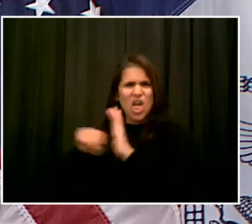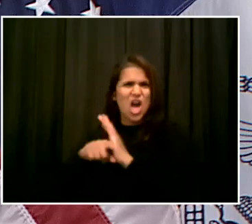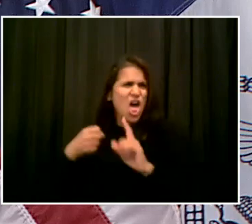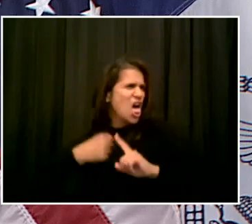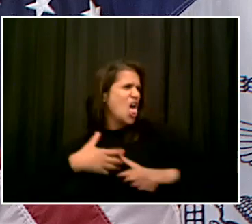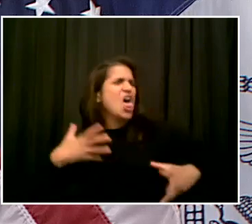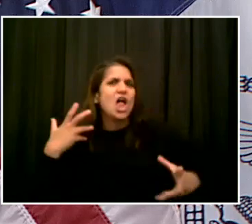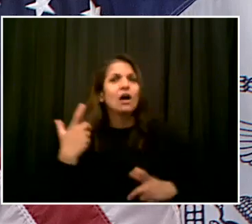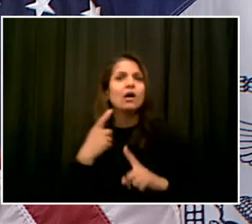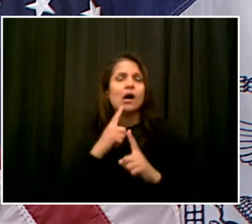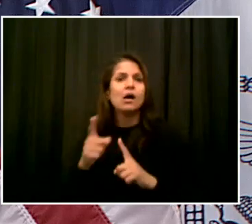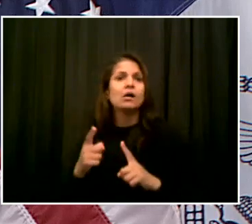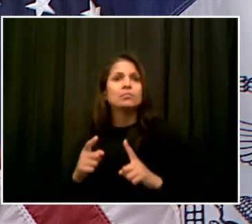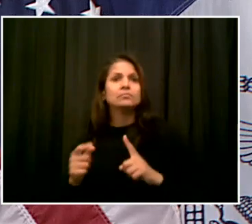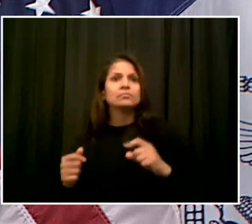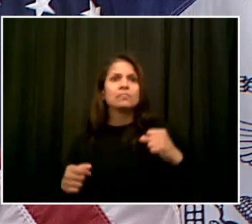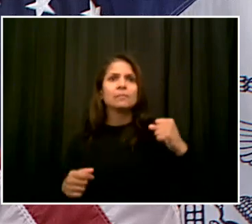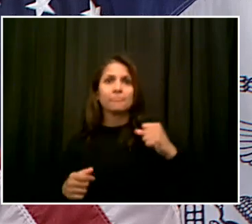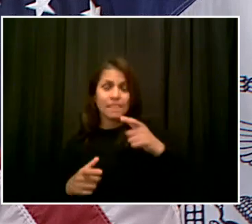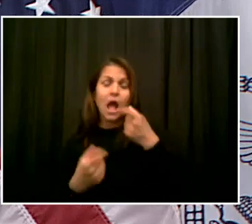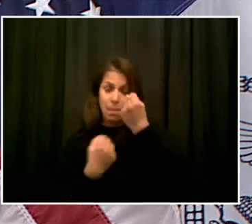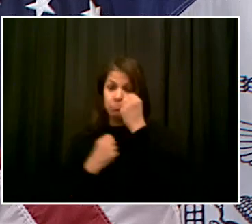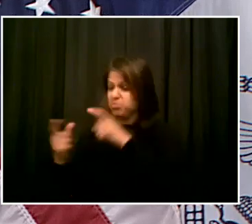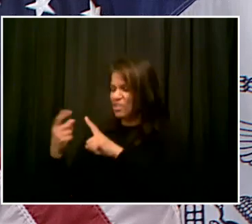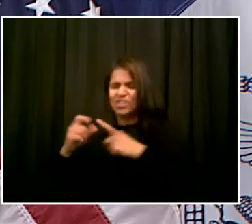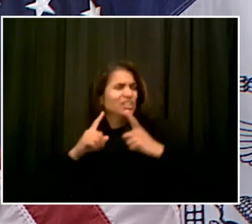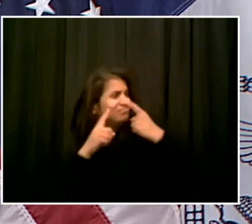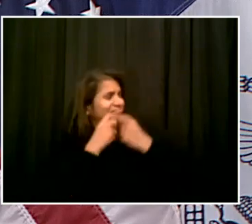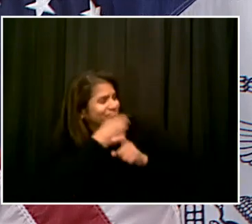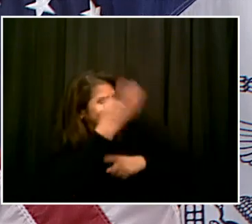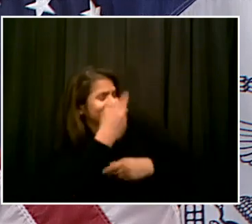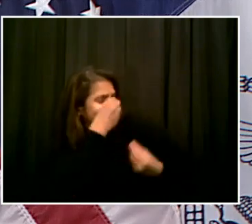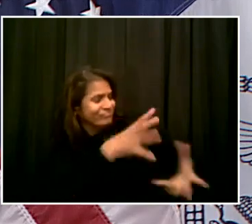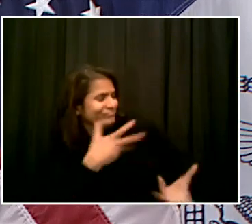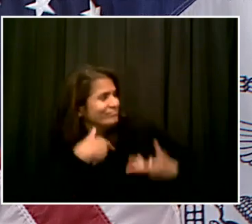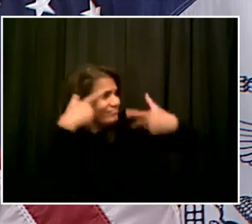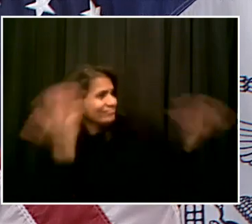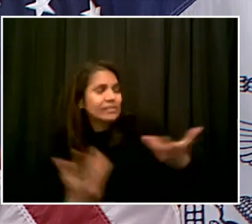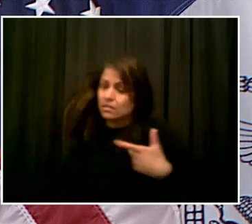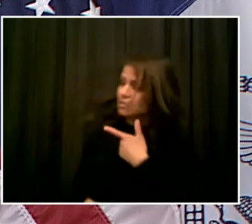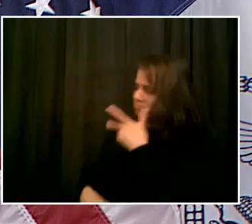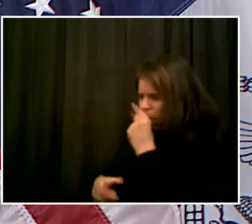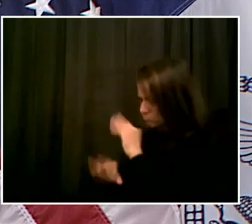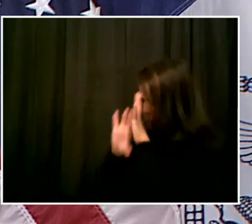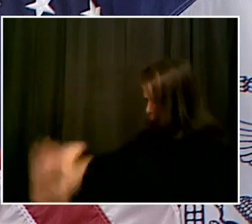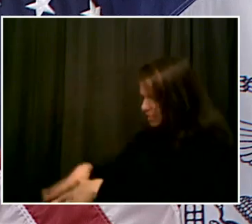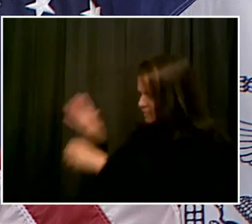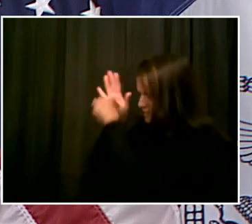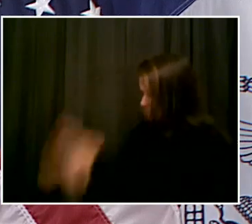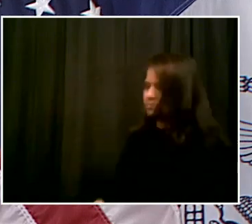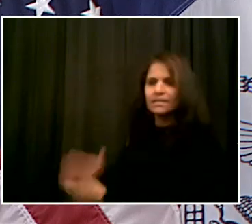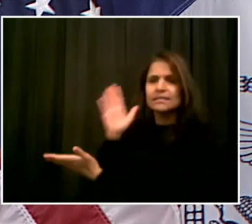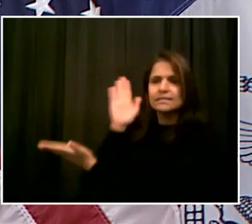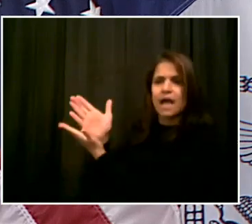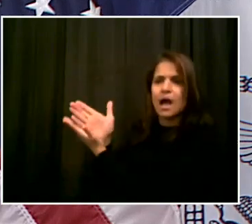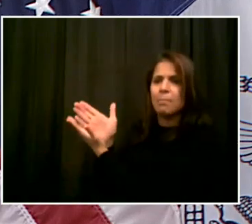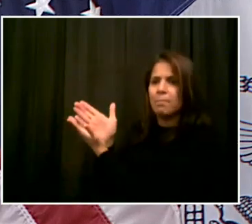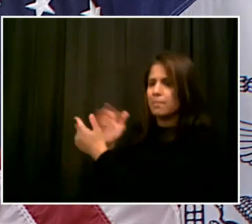THEY TOLD FOLKS WHO WAND TETO SUMMONS THE VIOLENCE TO GET OUT AND THERE WERE ELTECED OFFICIALS AND CLERGY WO HSIDA